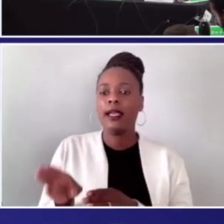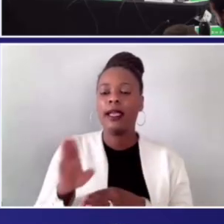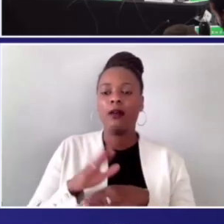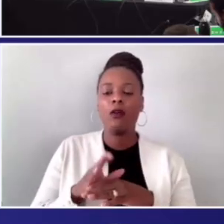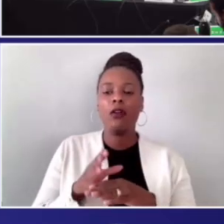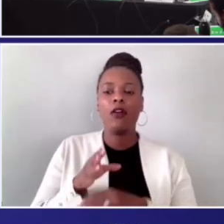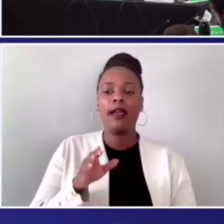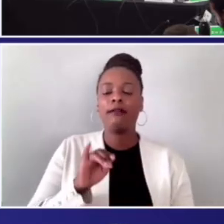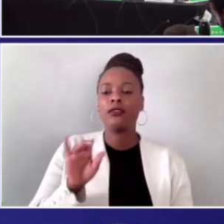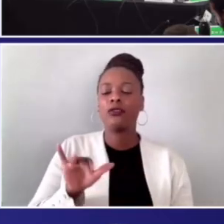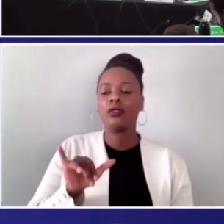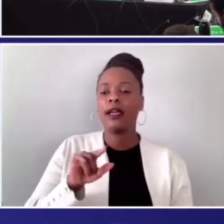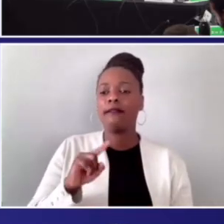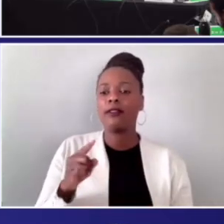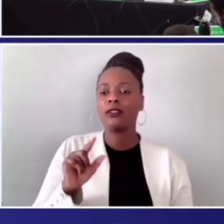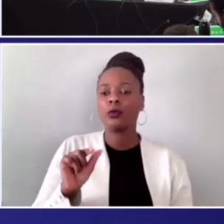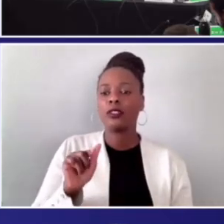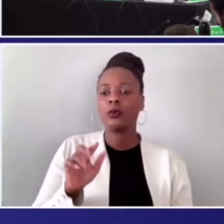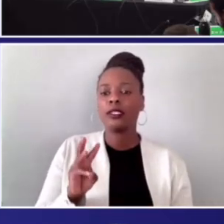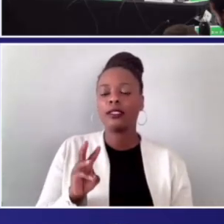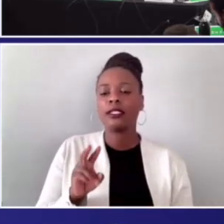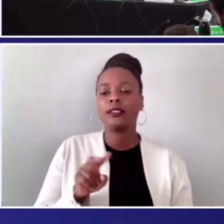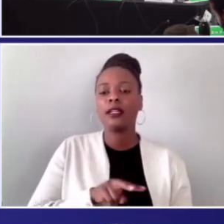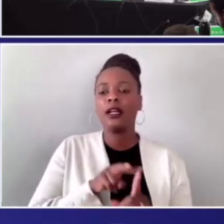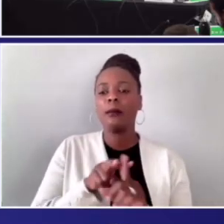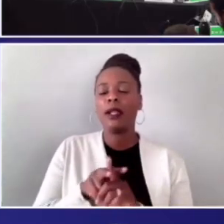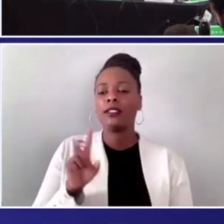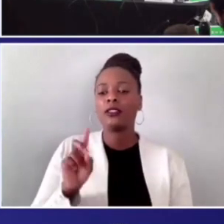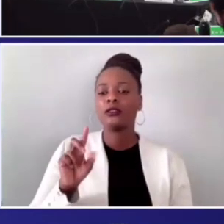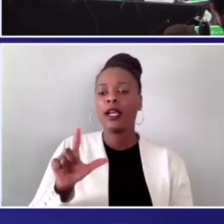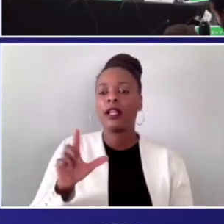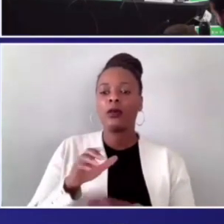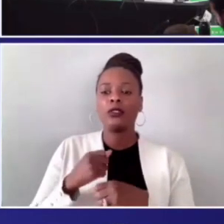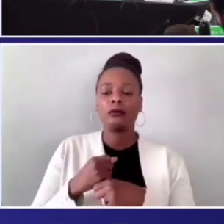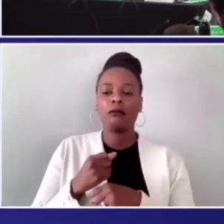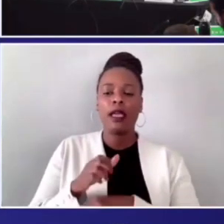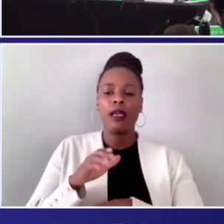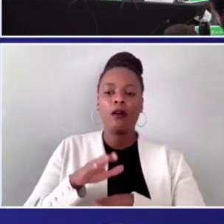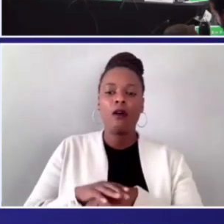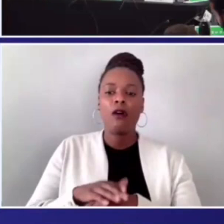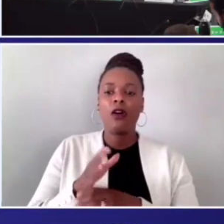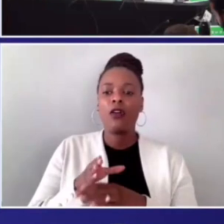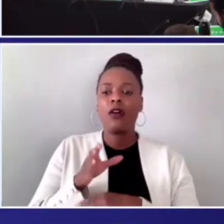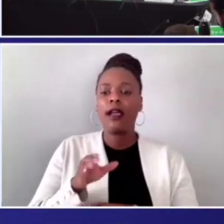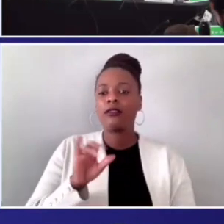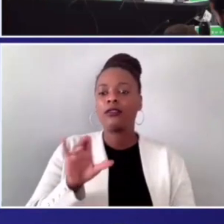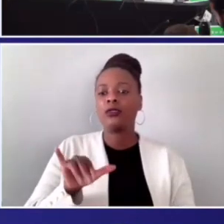And it shall apply to Direct Loans made on or after July 1, 2026, the Tiered Standard Plan for Direct Loan